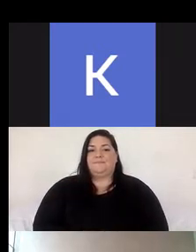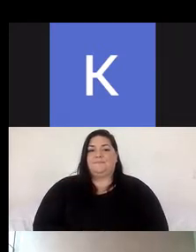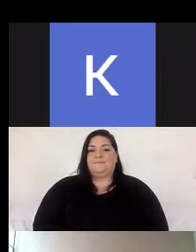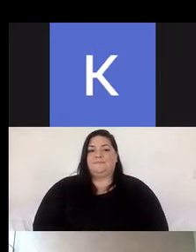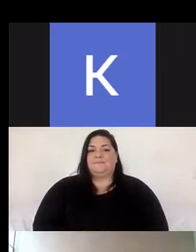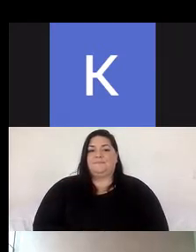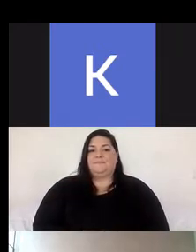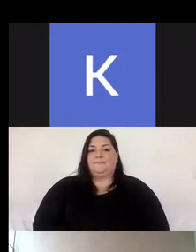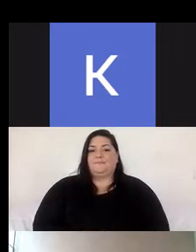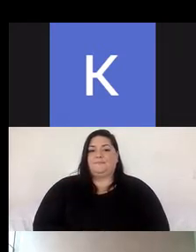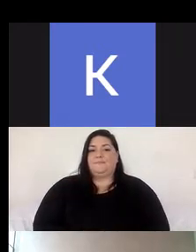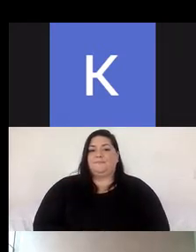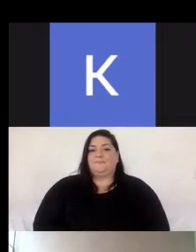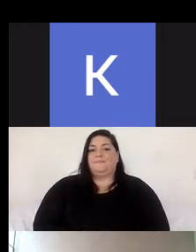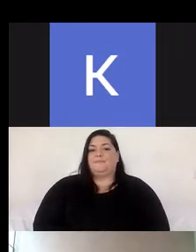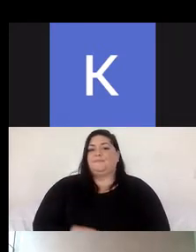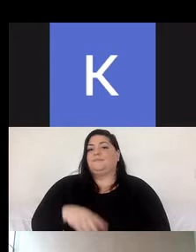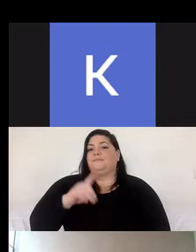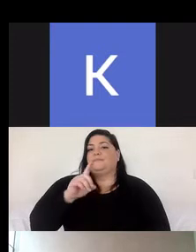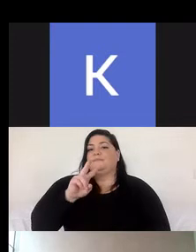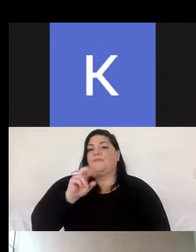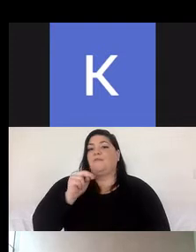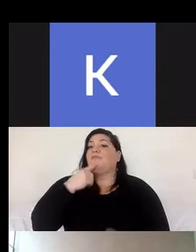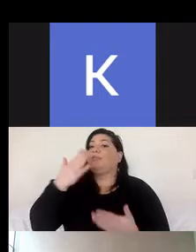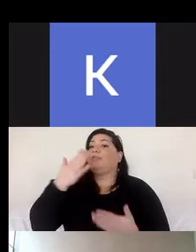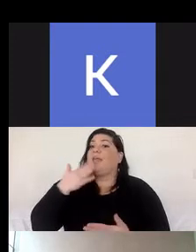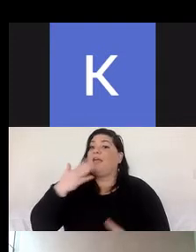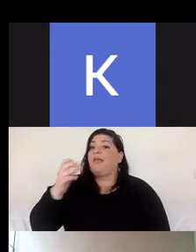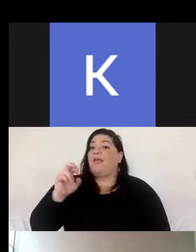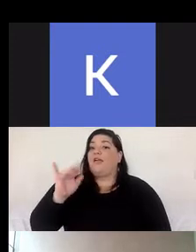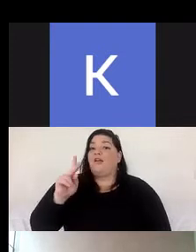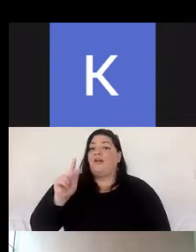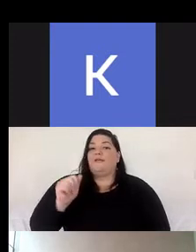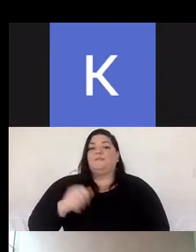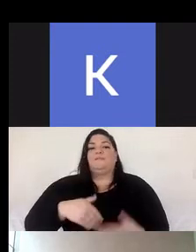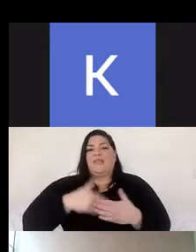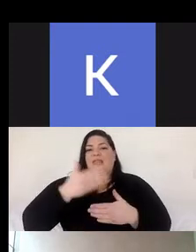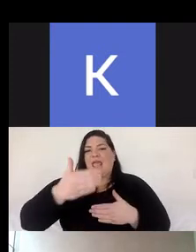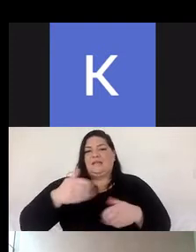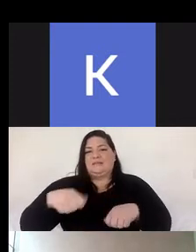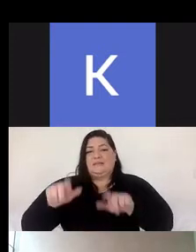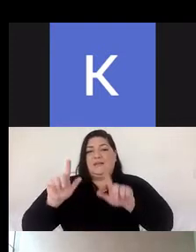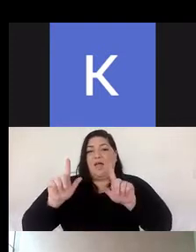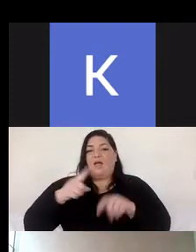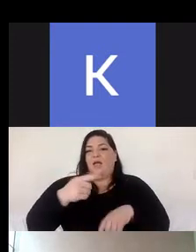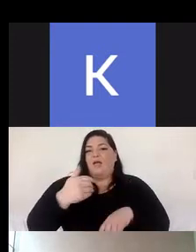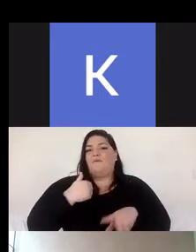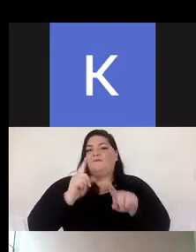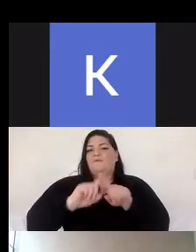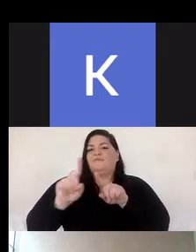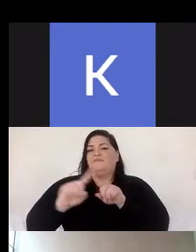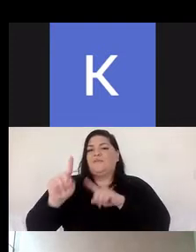Thanks, Erika. So our next slide has a variety of different types of questions